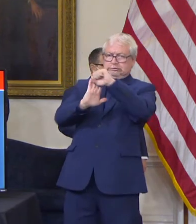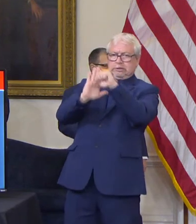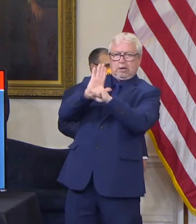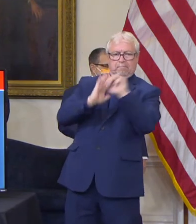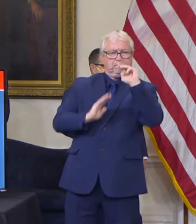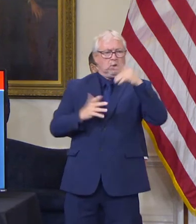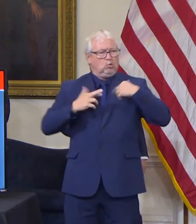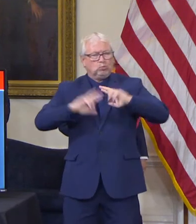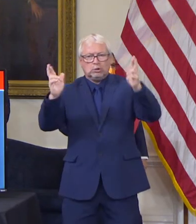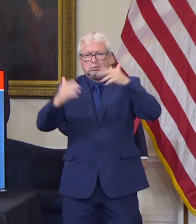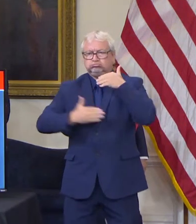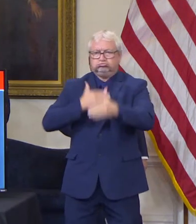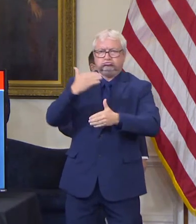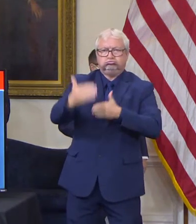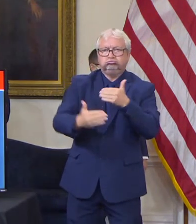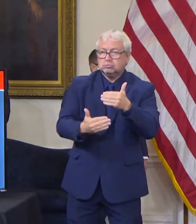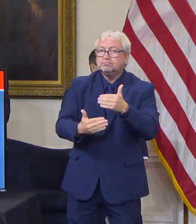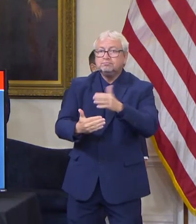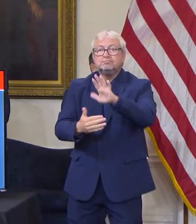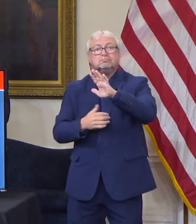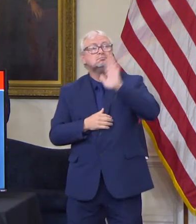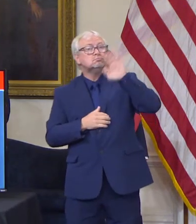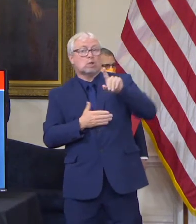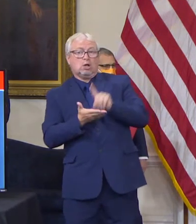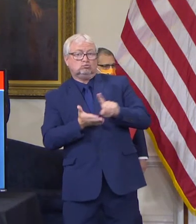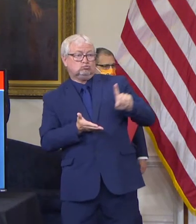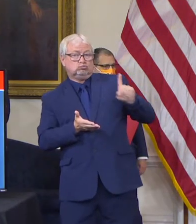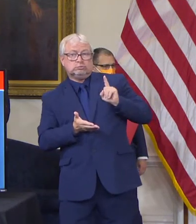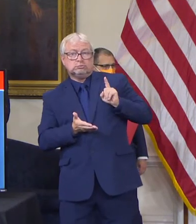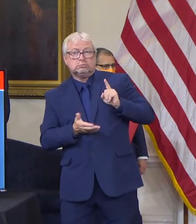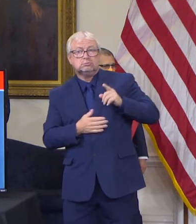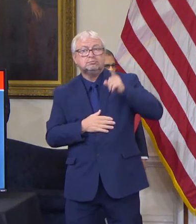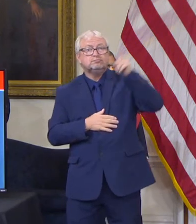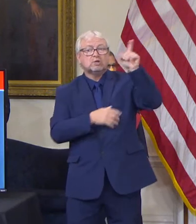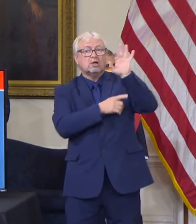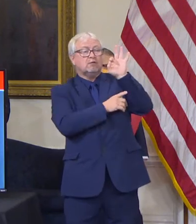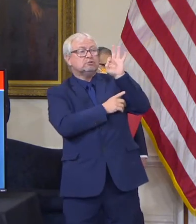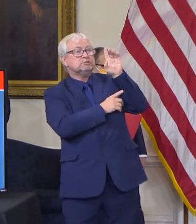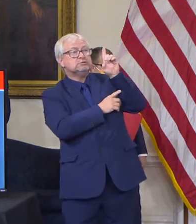Last month the moment that we received FDA and CDC authorization, we immediately